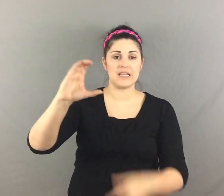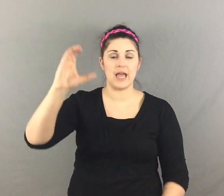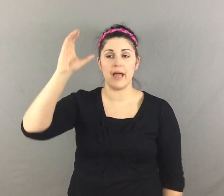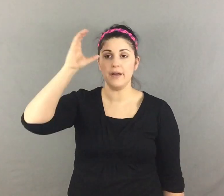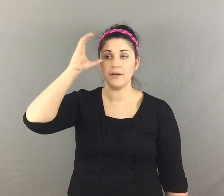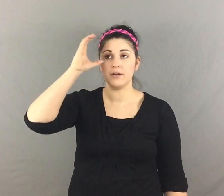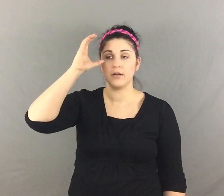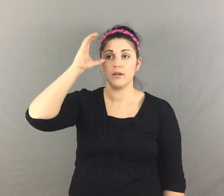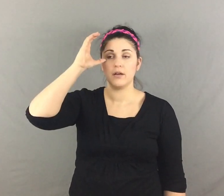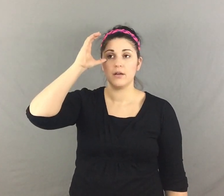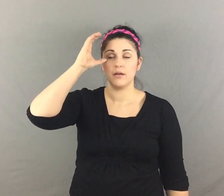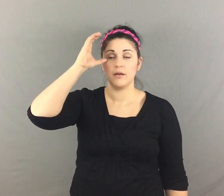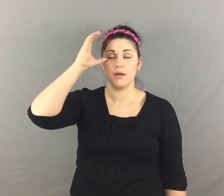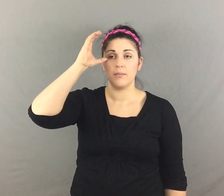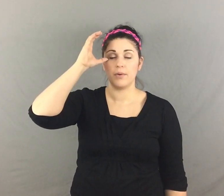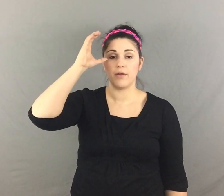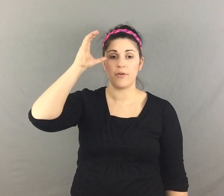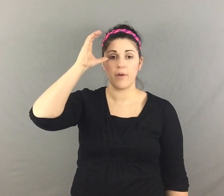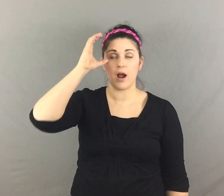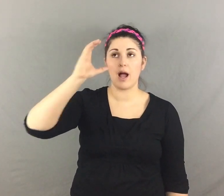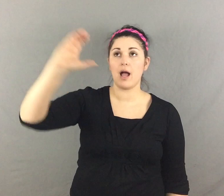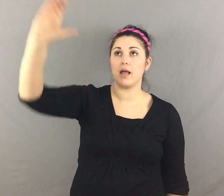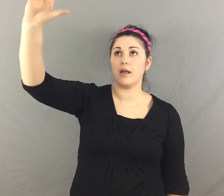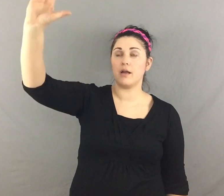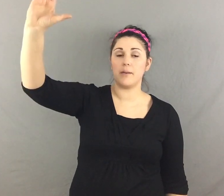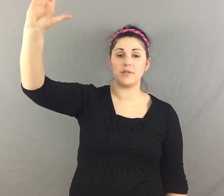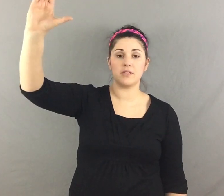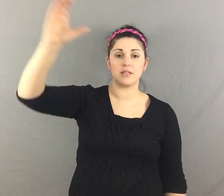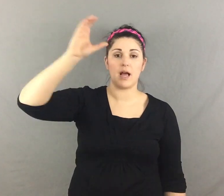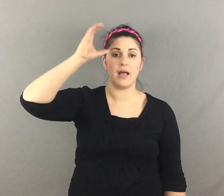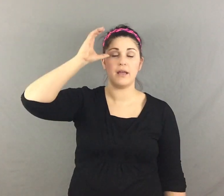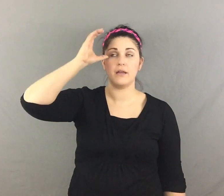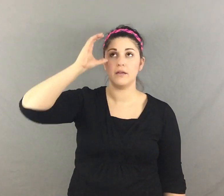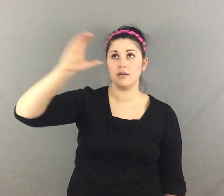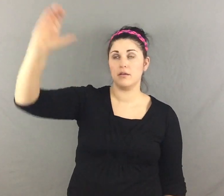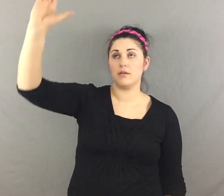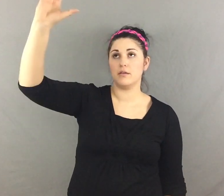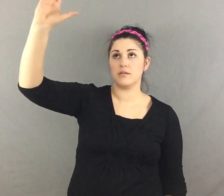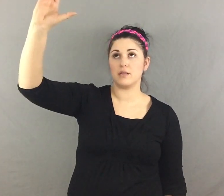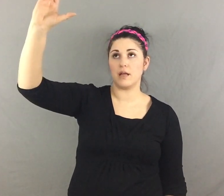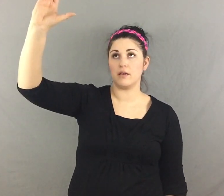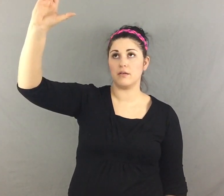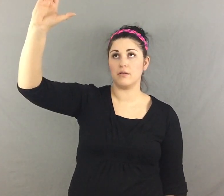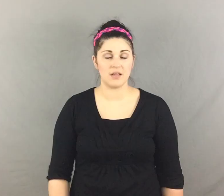see him bring your from your eye up to this guy sun